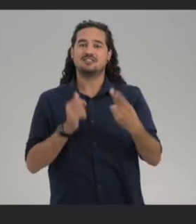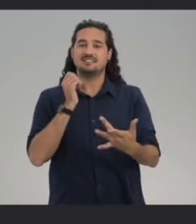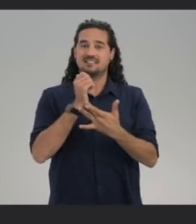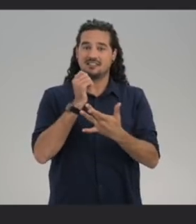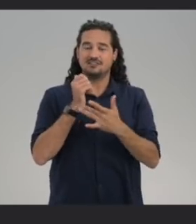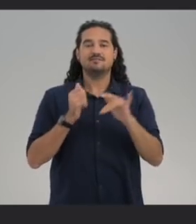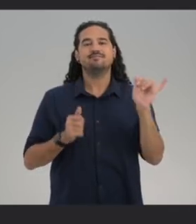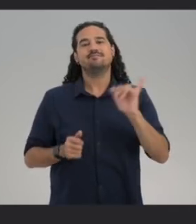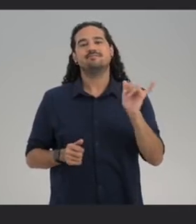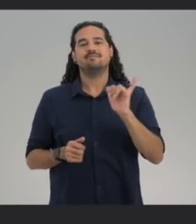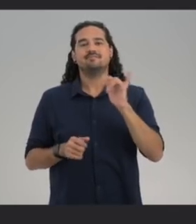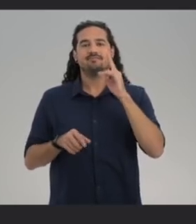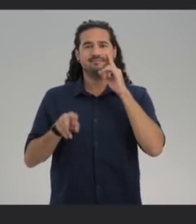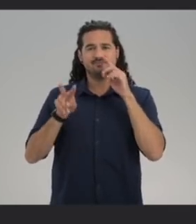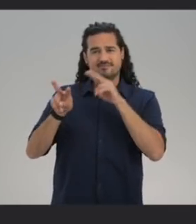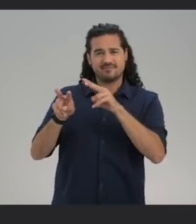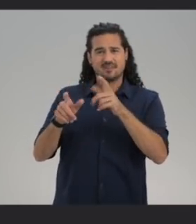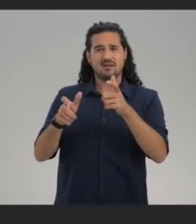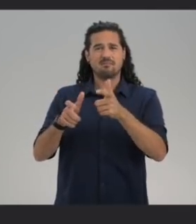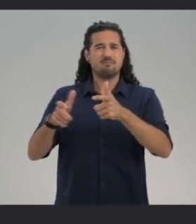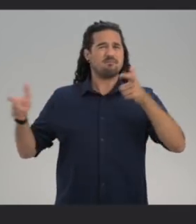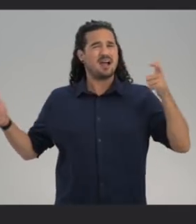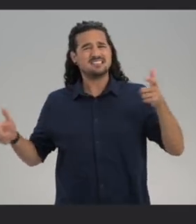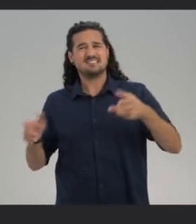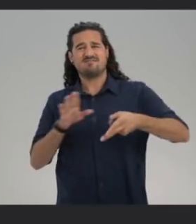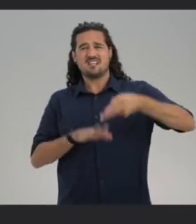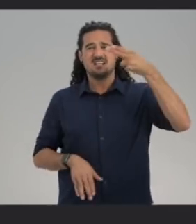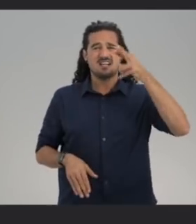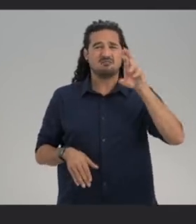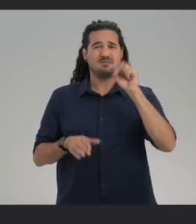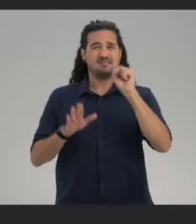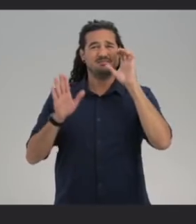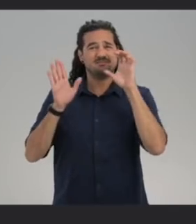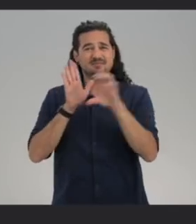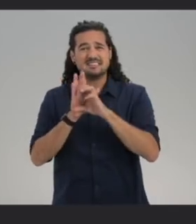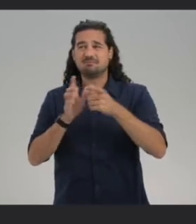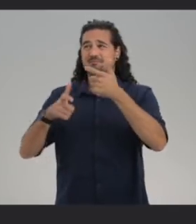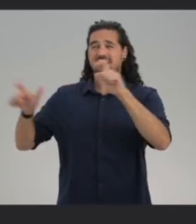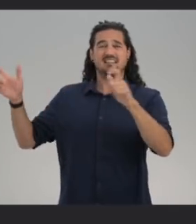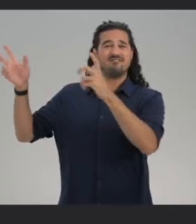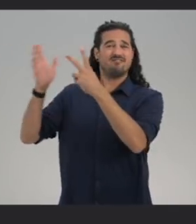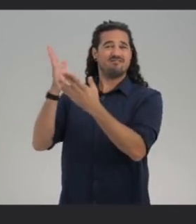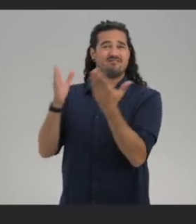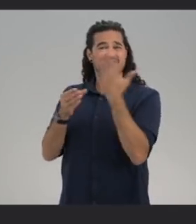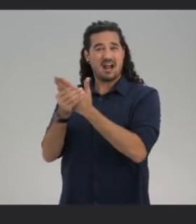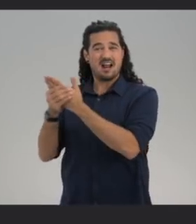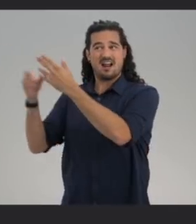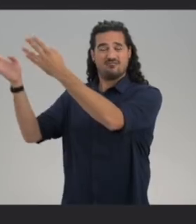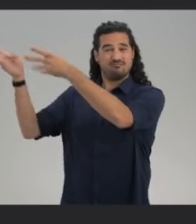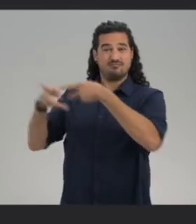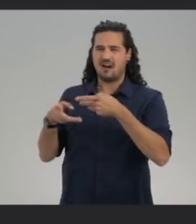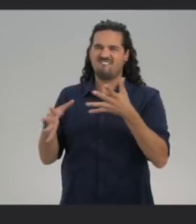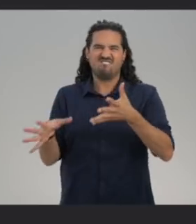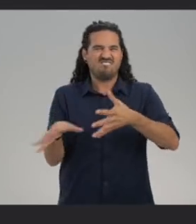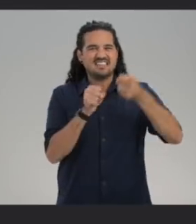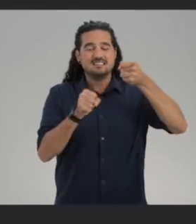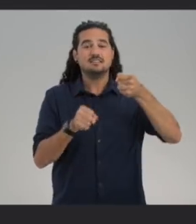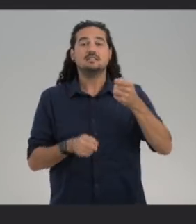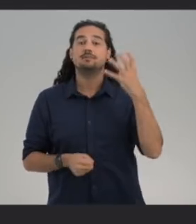So tasks like previewing massive, high-res images or importing large files are super quick. What's also remarkable